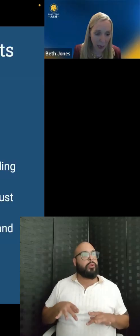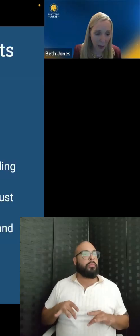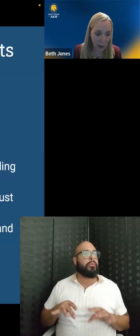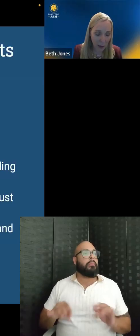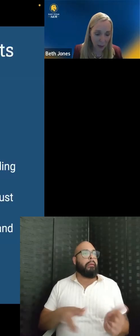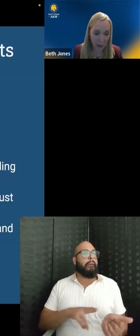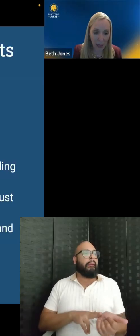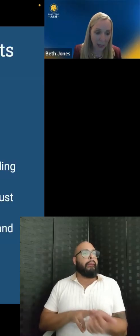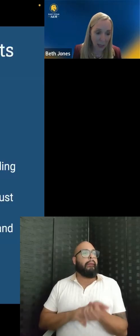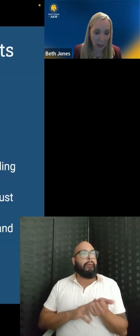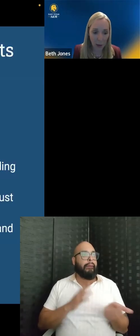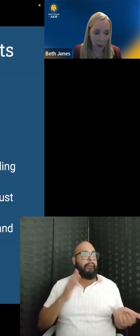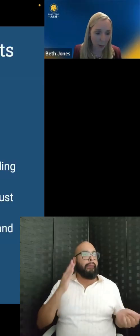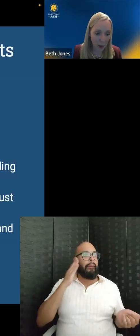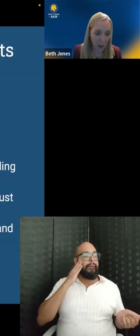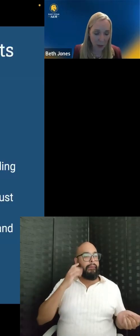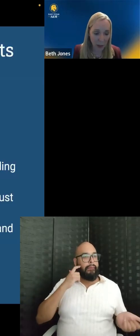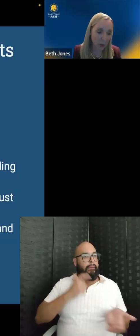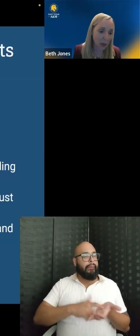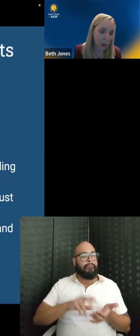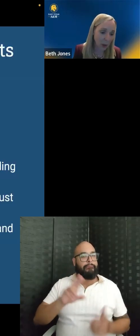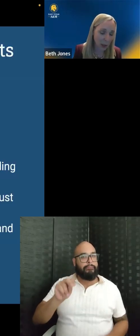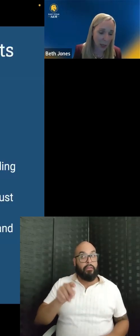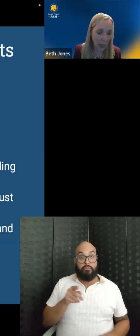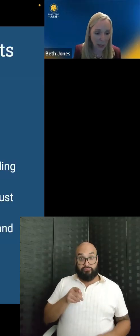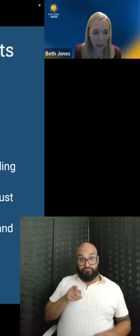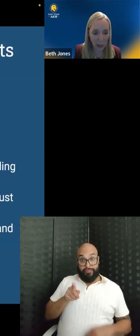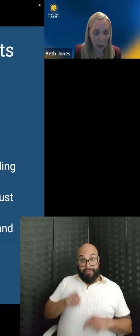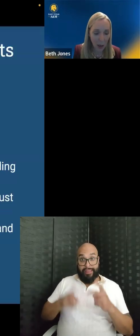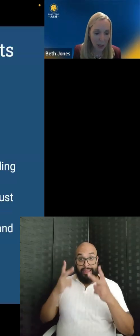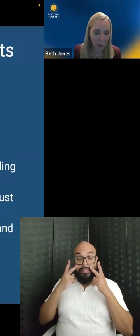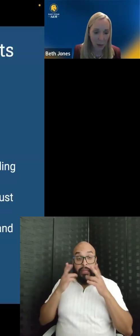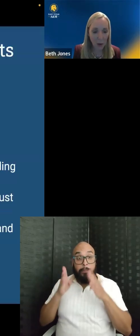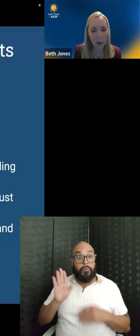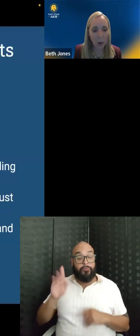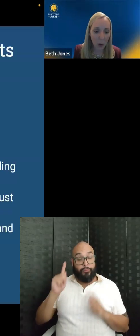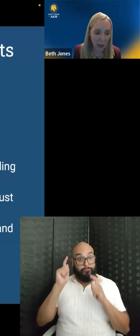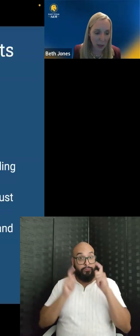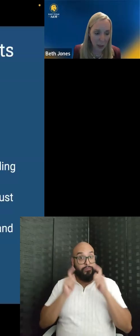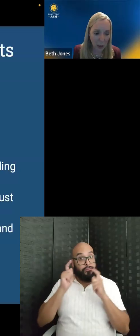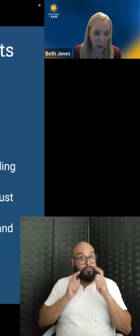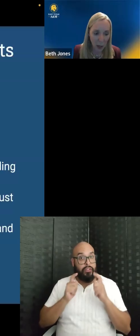They can't, they can't see a person's facial expressions. They can't see some of the nuances.